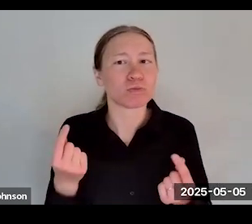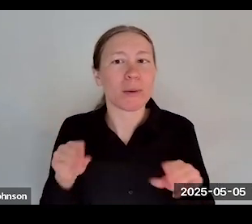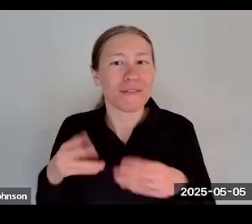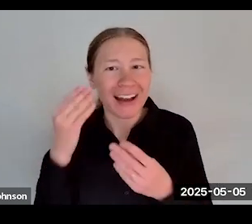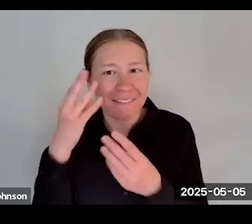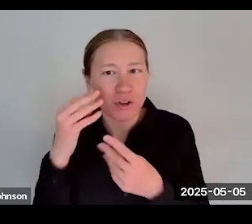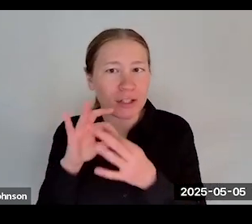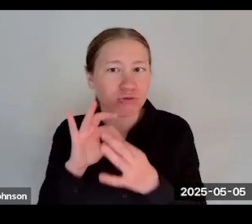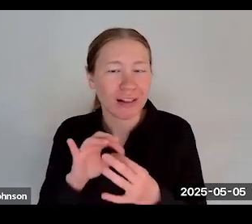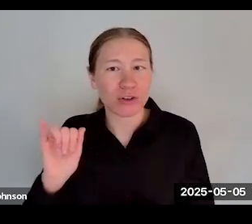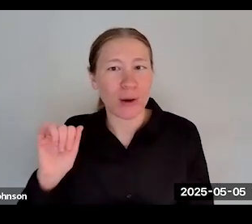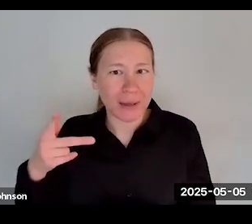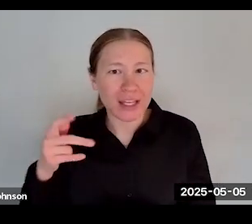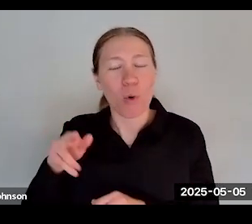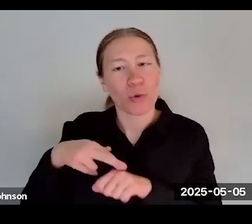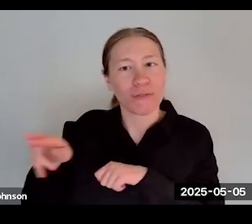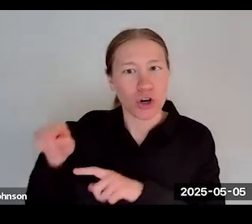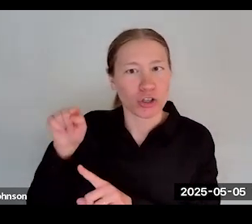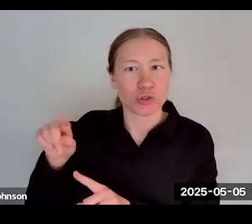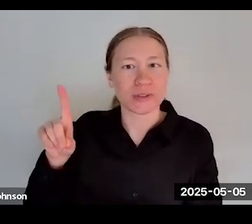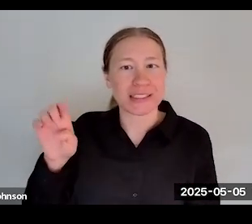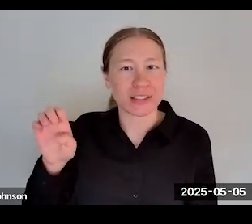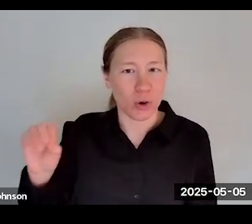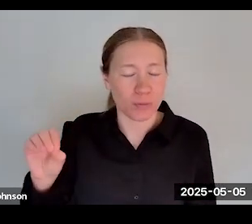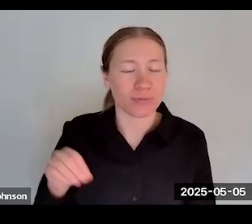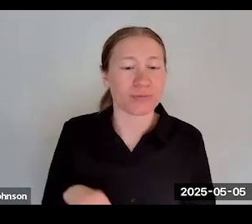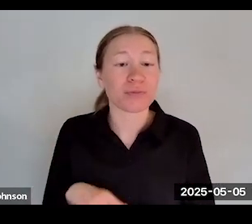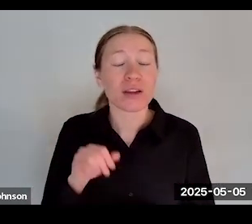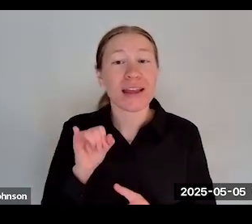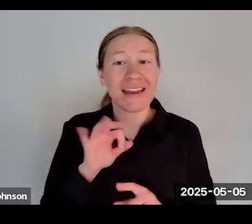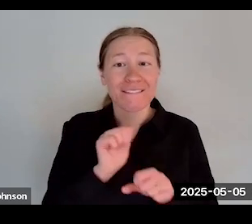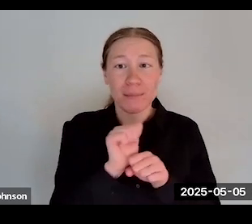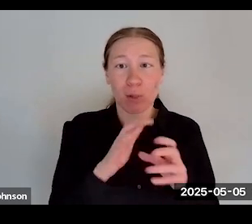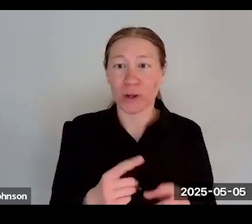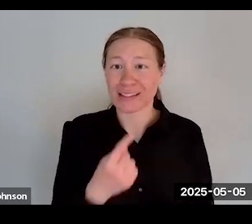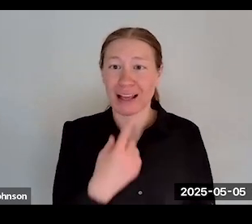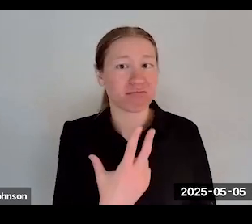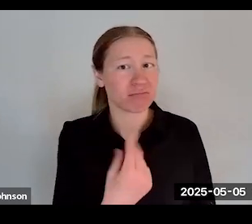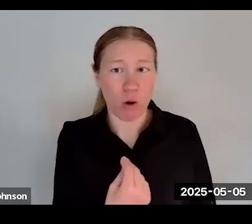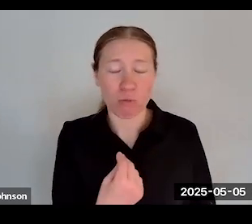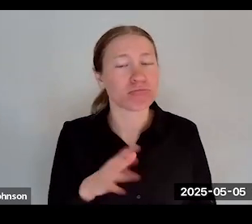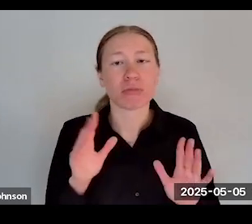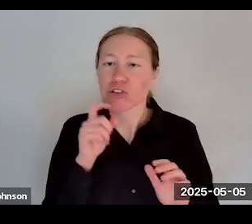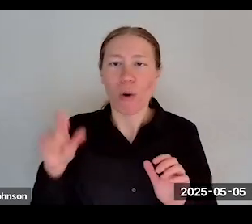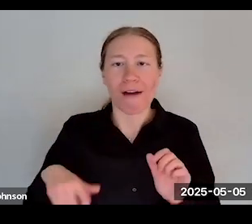or refer them to the Disability Equity Office. If they state no, you don't need to pursue accommodations.